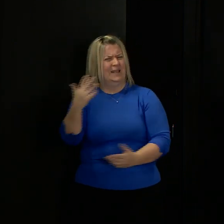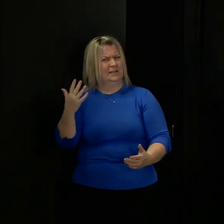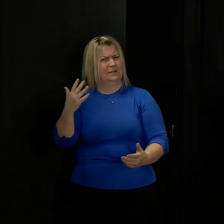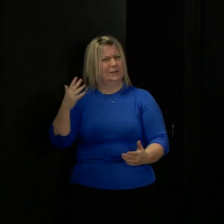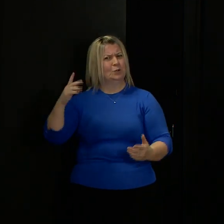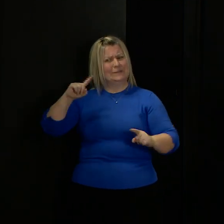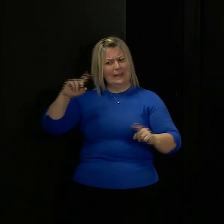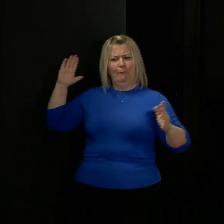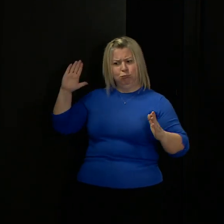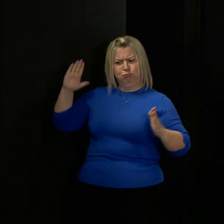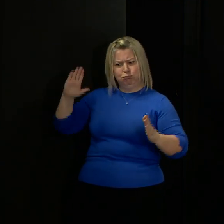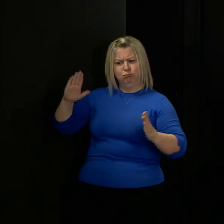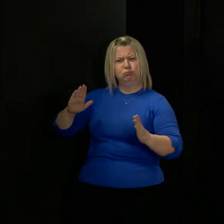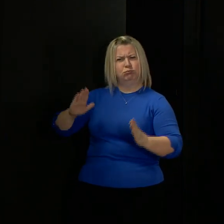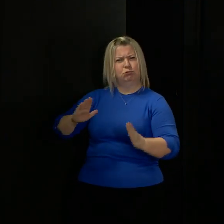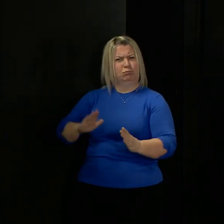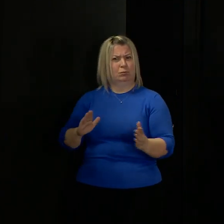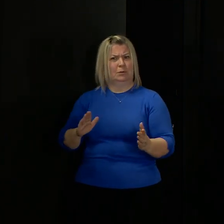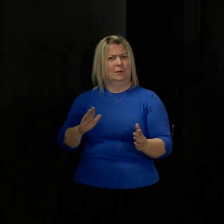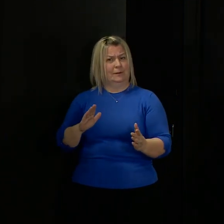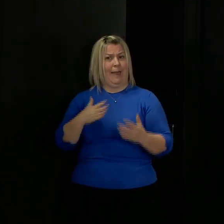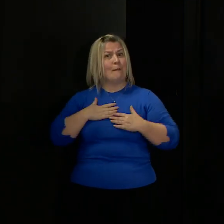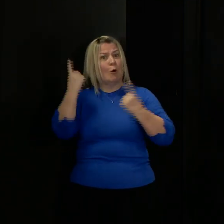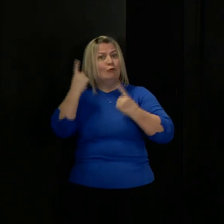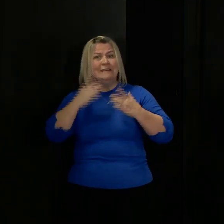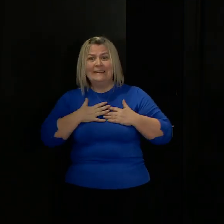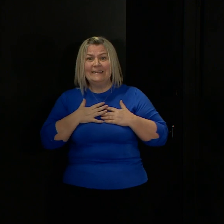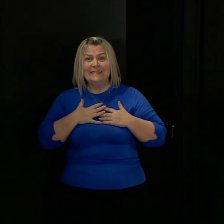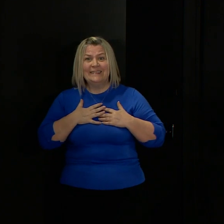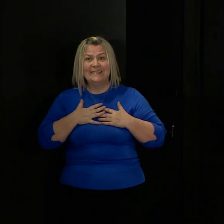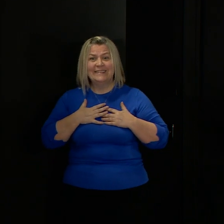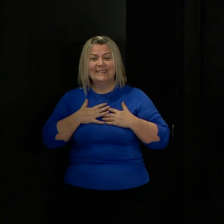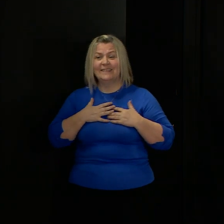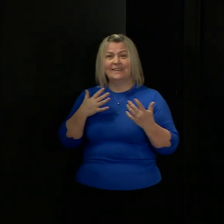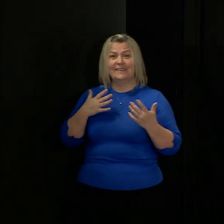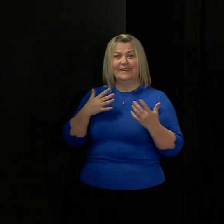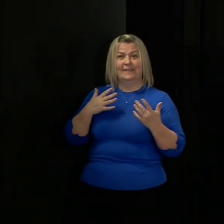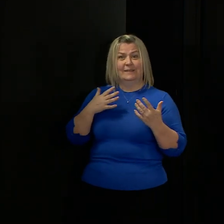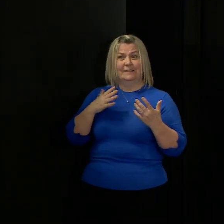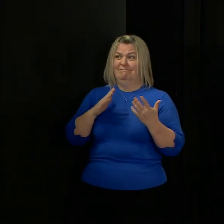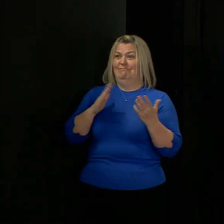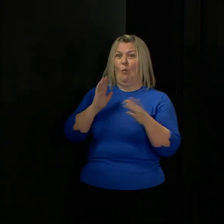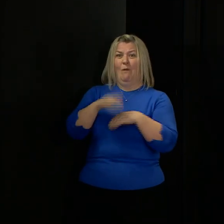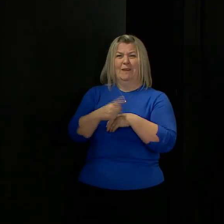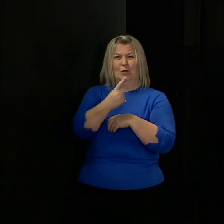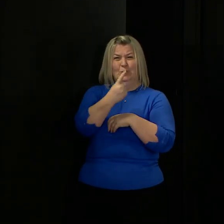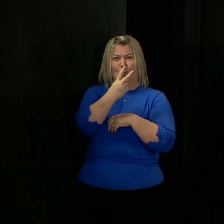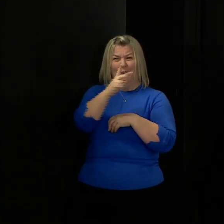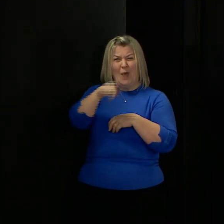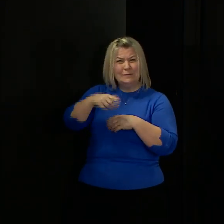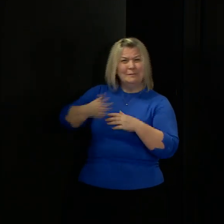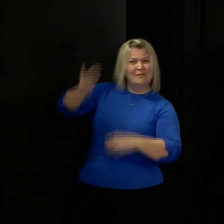over time that has been really quite a worrying reduction in the number of referrals which have come into the system for people who require further